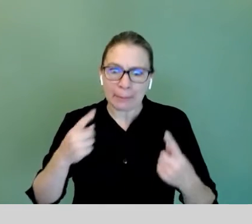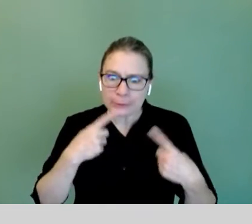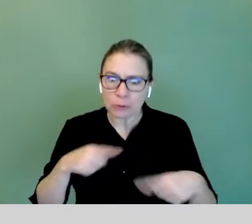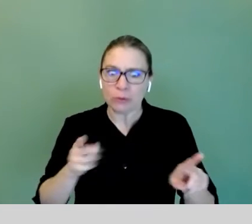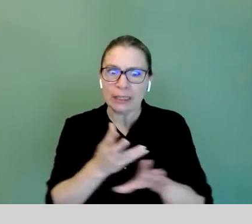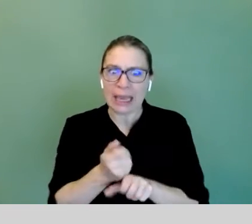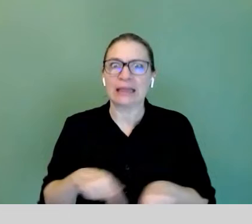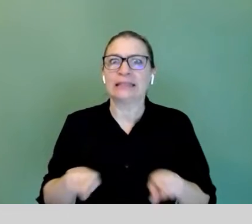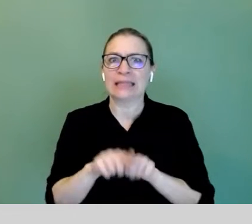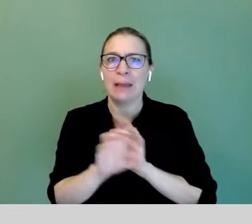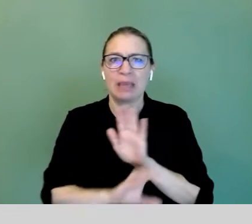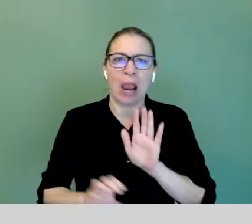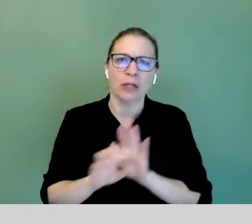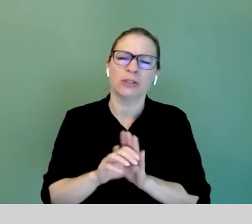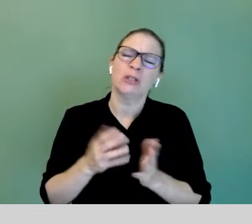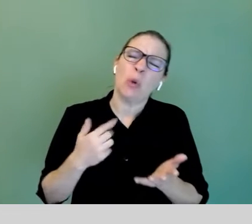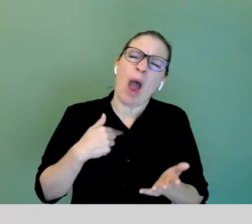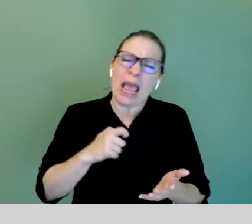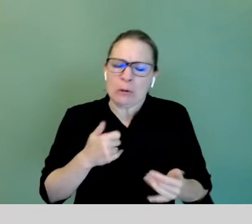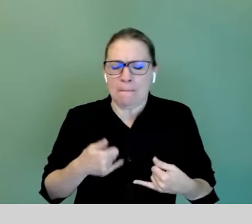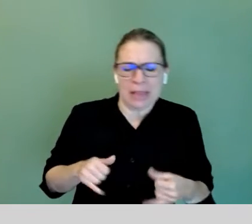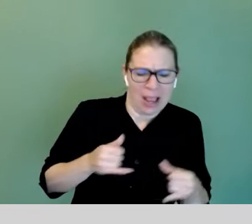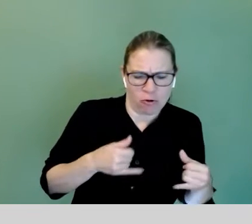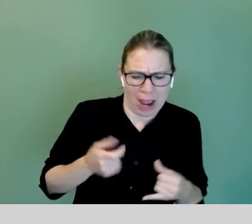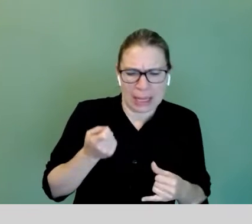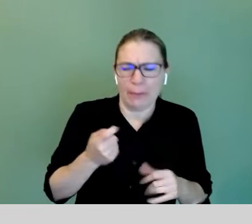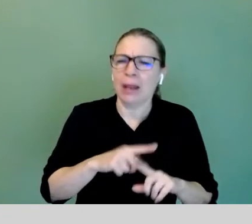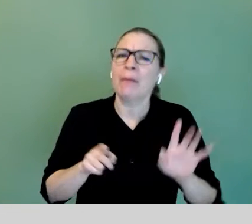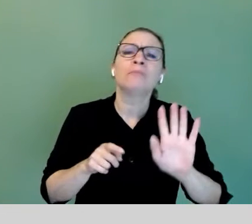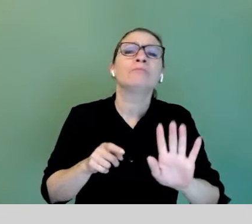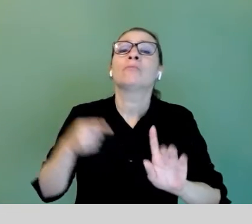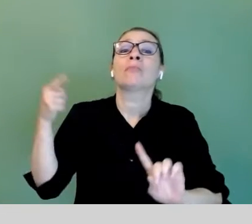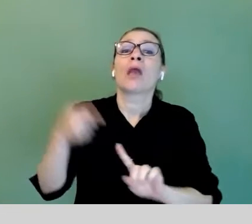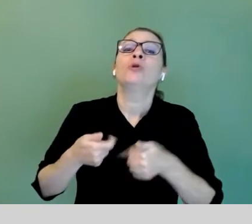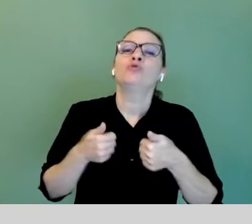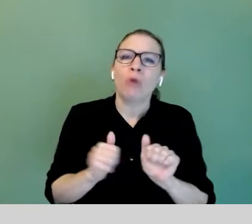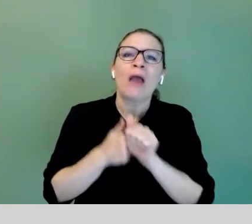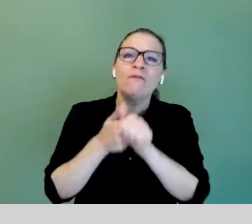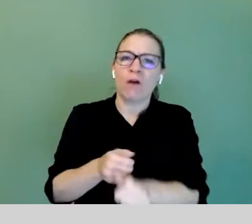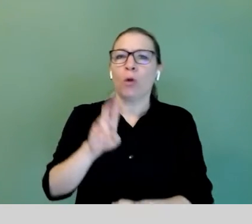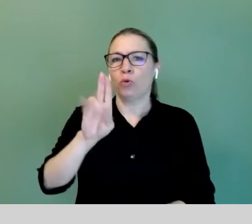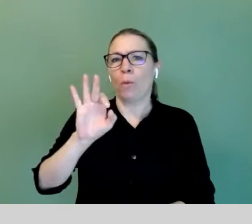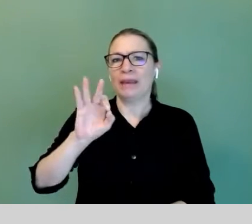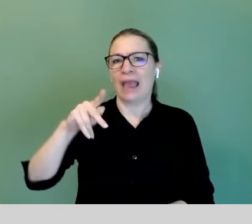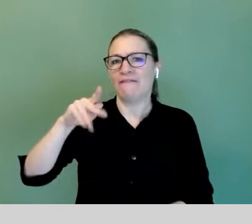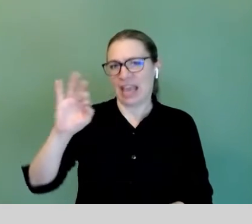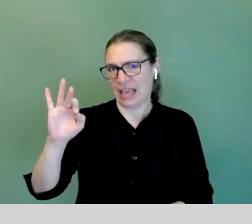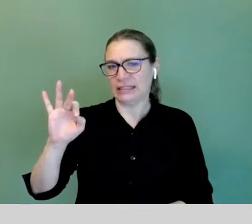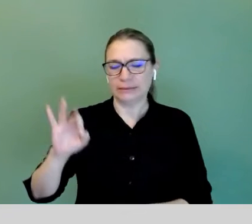So we will have to play a little bit, but as much as possible, stick to UTF-8 coding that is default in Python 3.